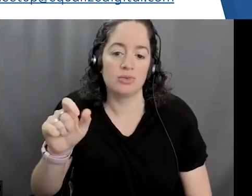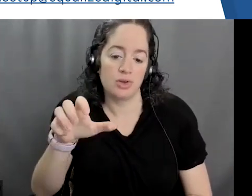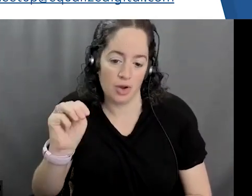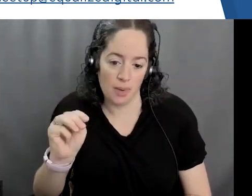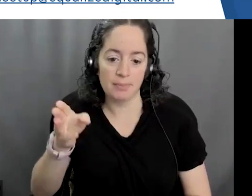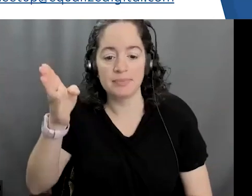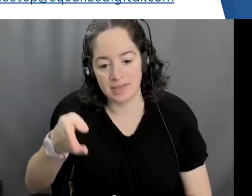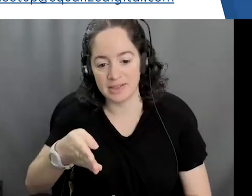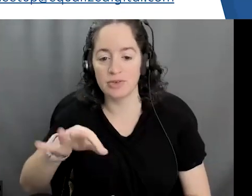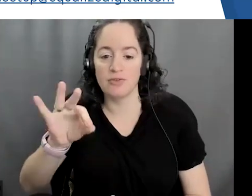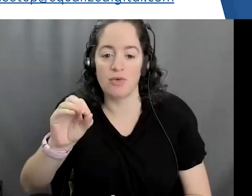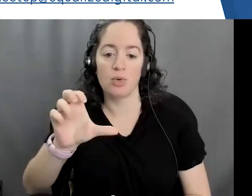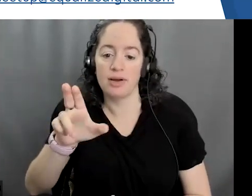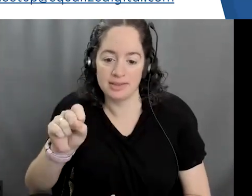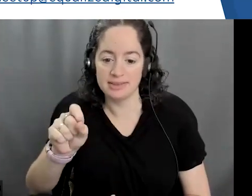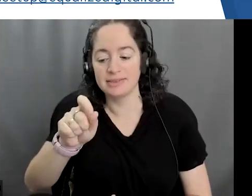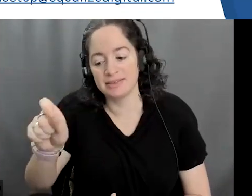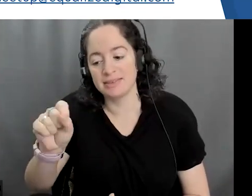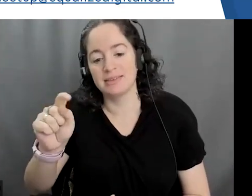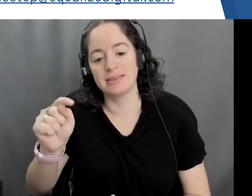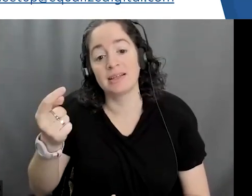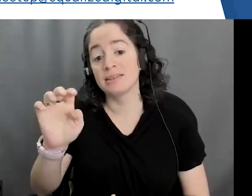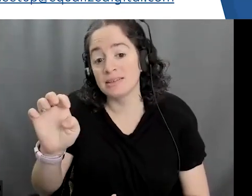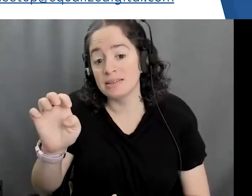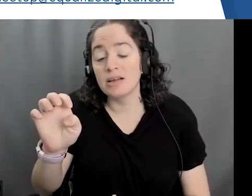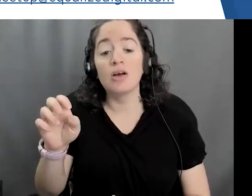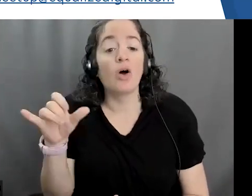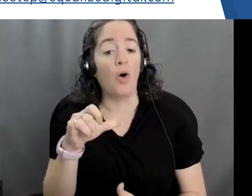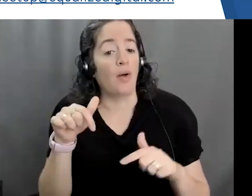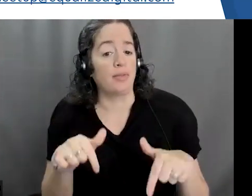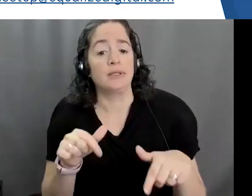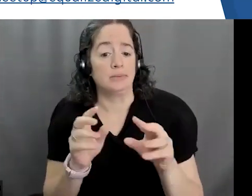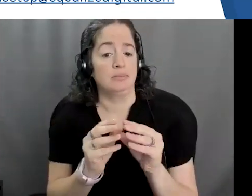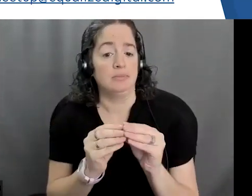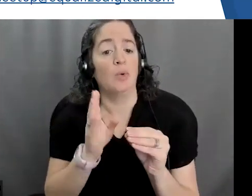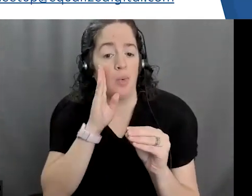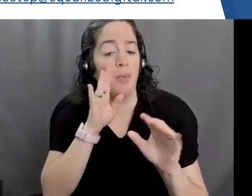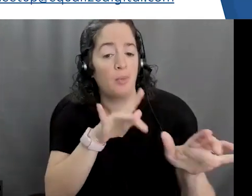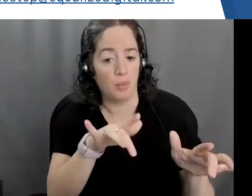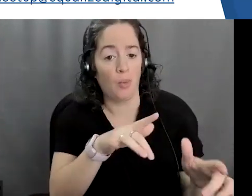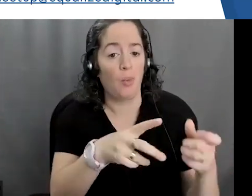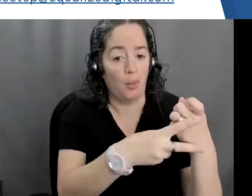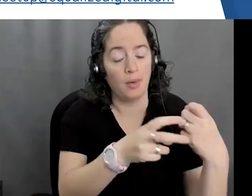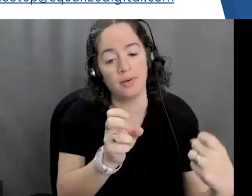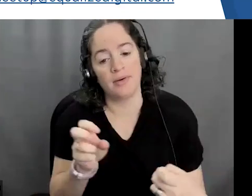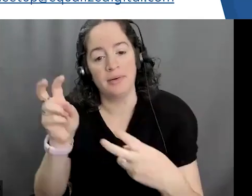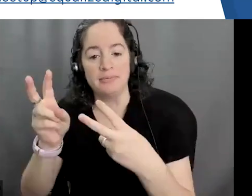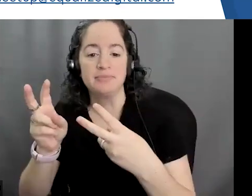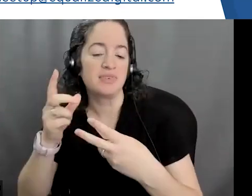We also release these episodes in audio format only for people who have said they prefer to listen while they're out walking their dog